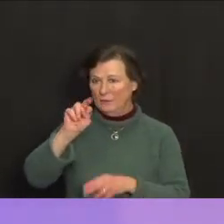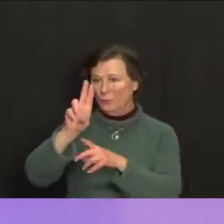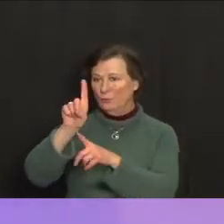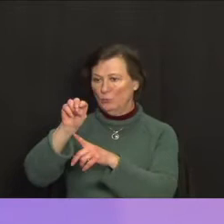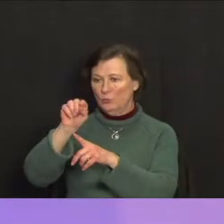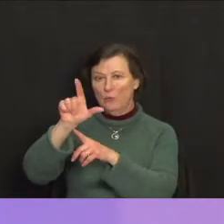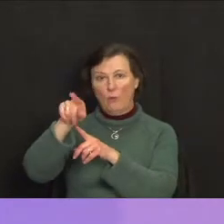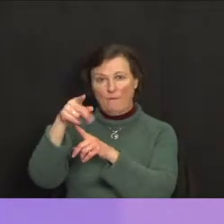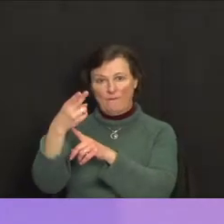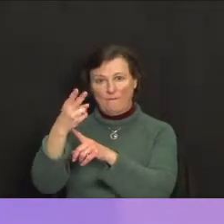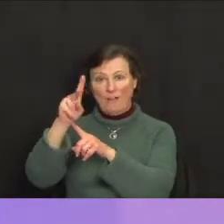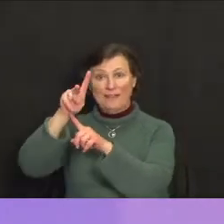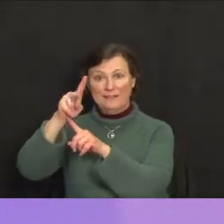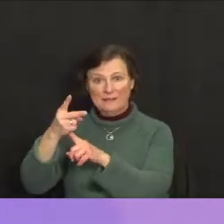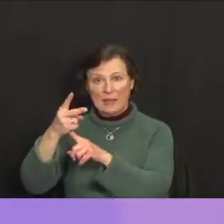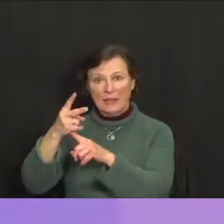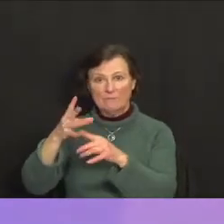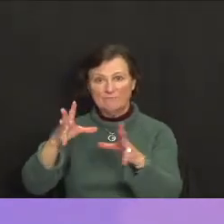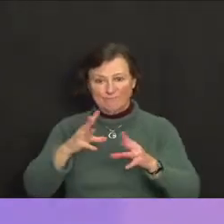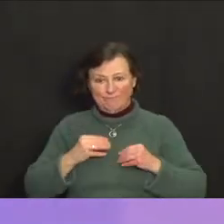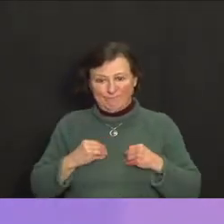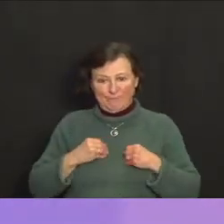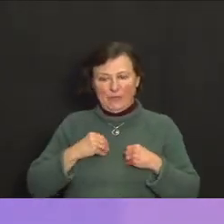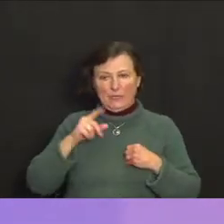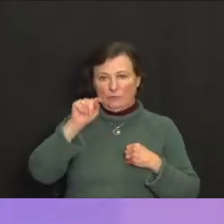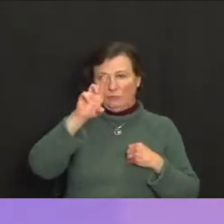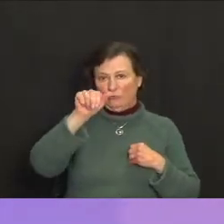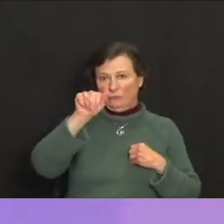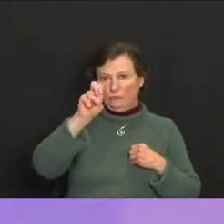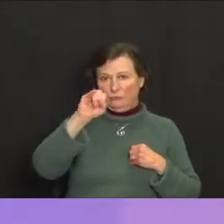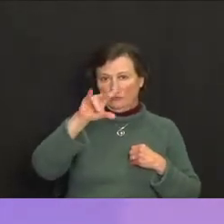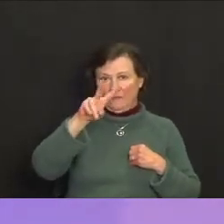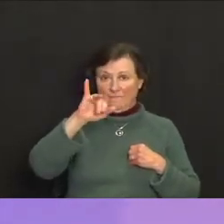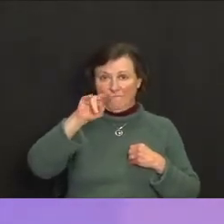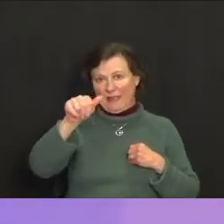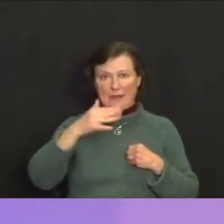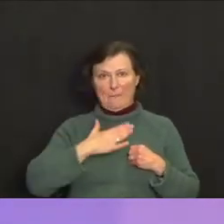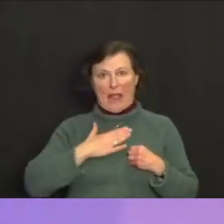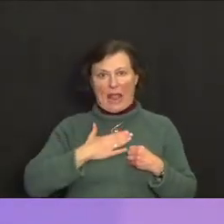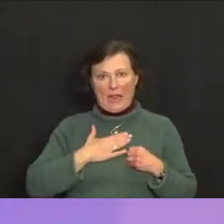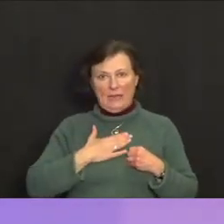claimed Transylvania as his own. He was a fanatical Catholic. He knew what was right.